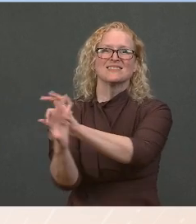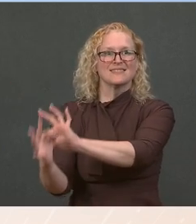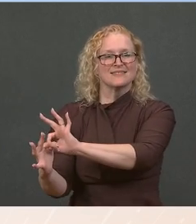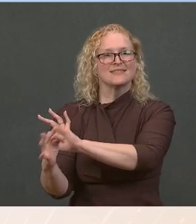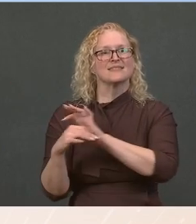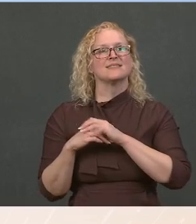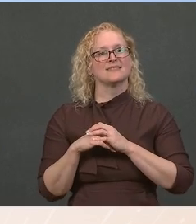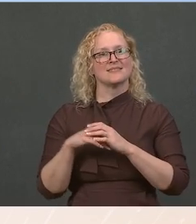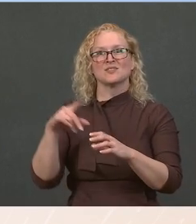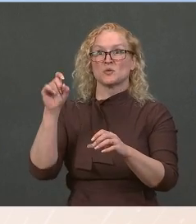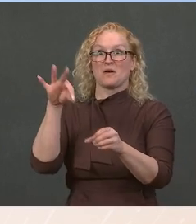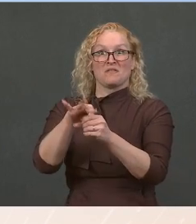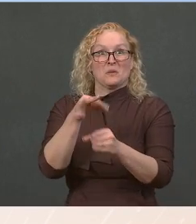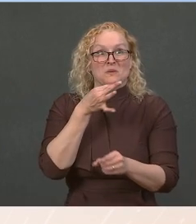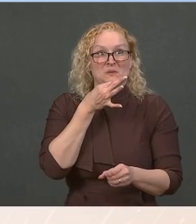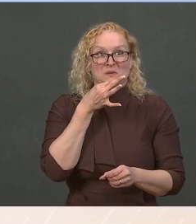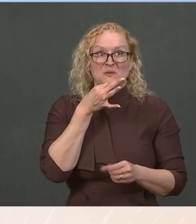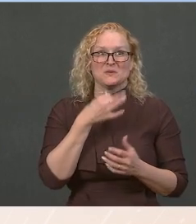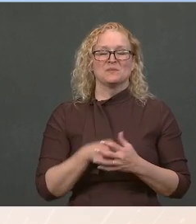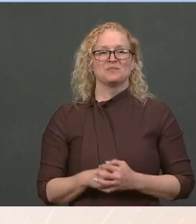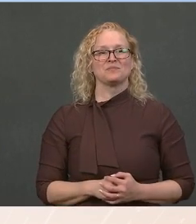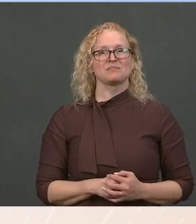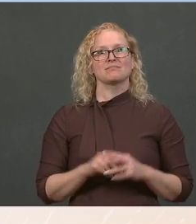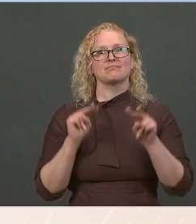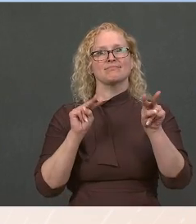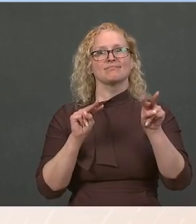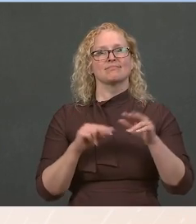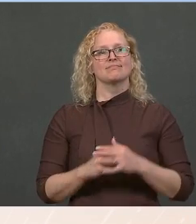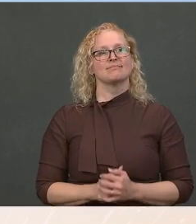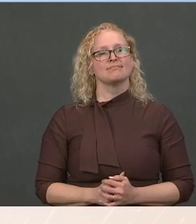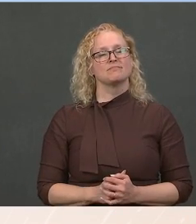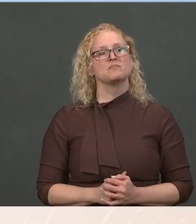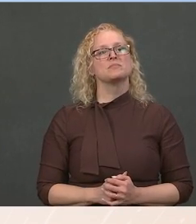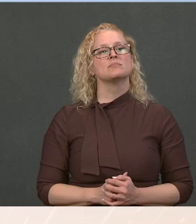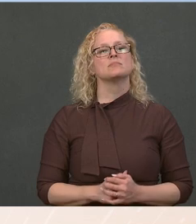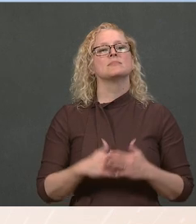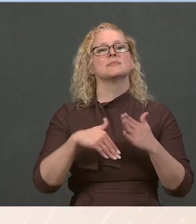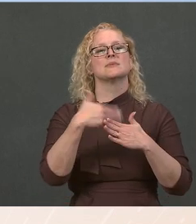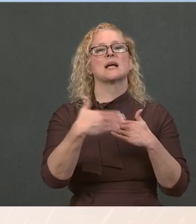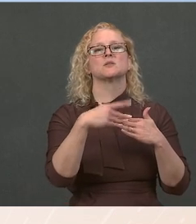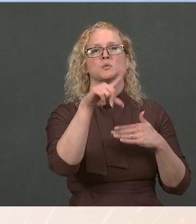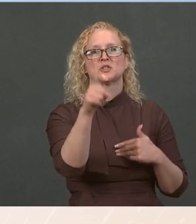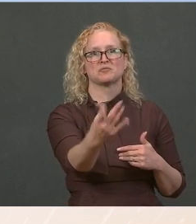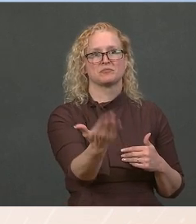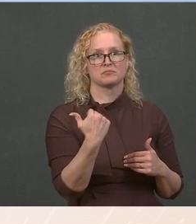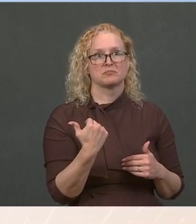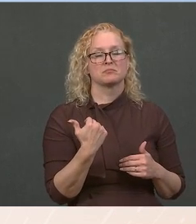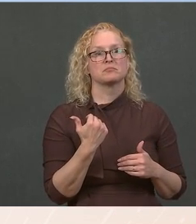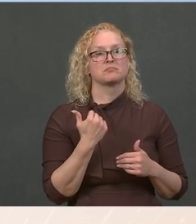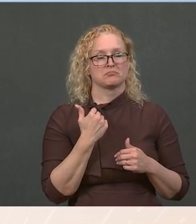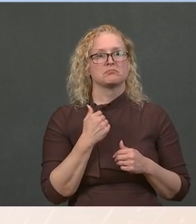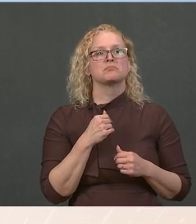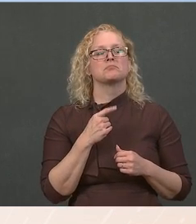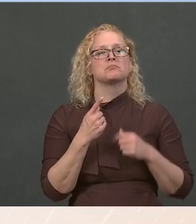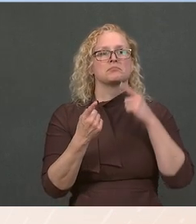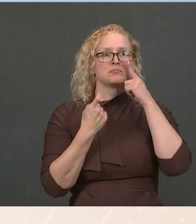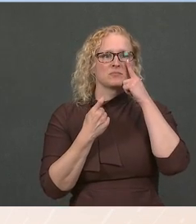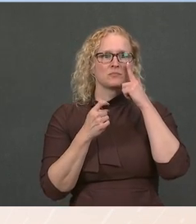withholding votes on both bills until after the CBO has scored Build Back Better? Ms. Jean-Pierre: Well, I already answered that,